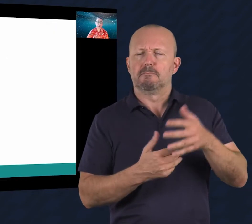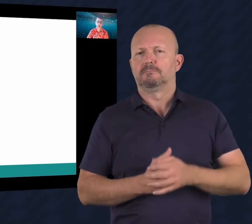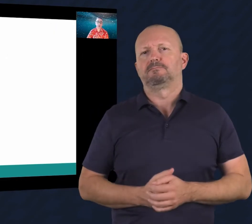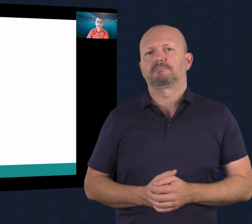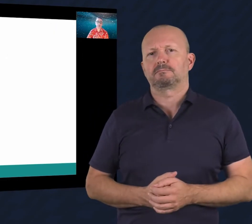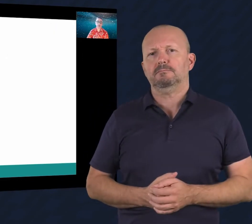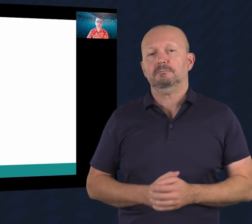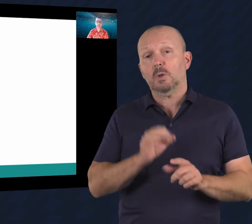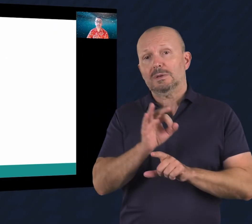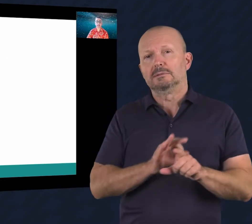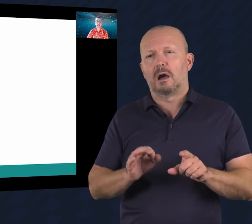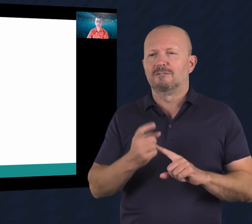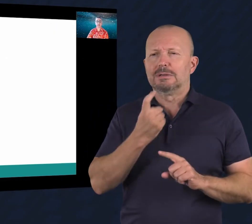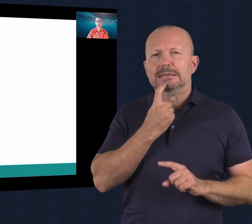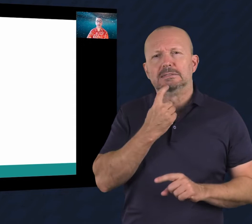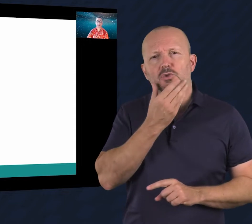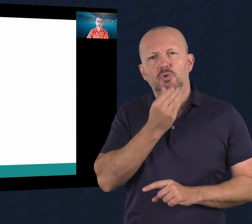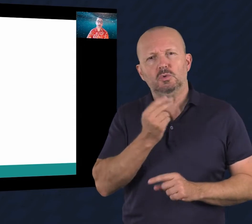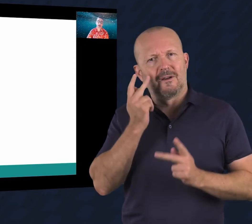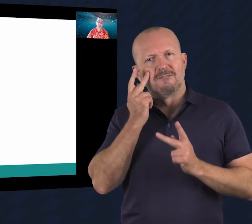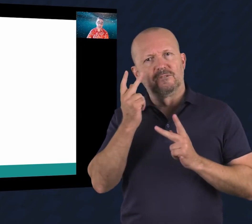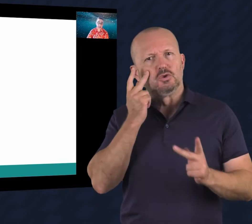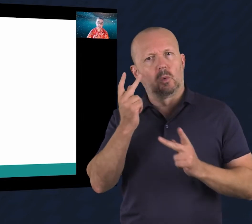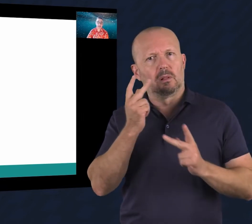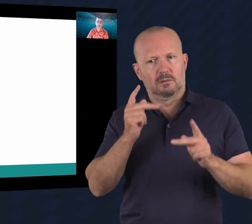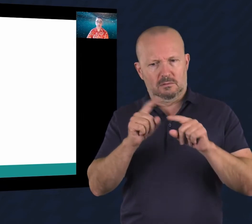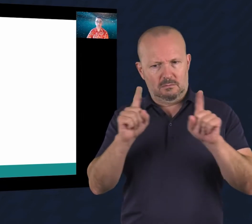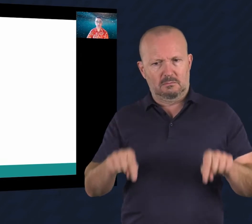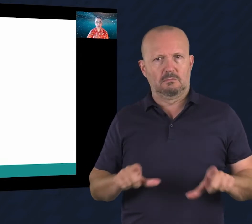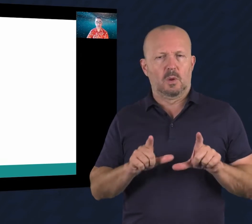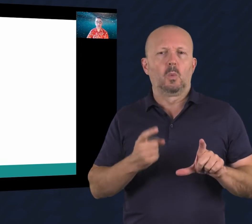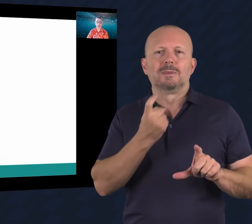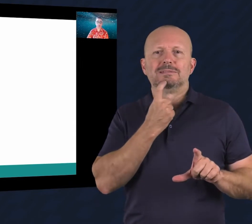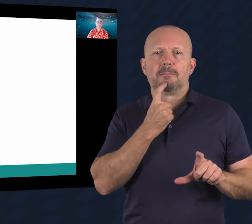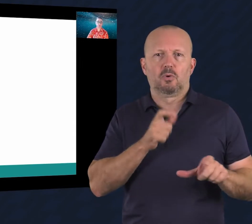We designed around a really easy to navigate visual identity and one with quite simple controls.